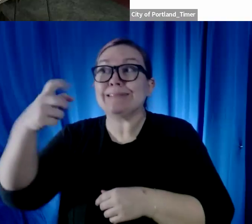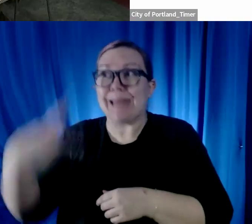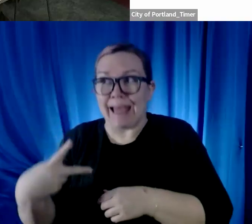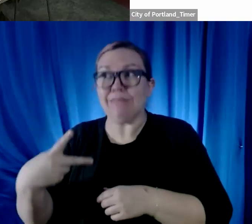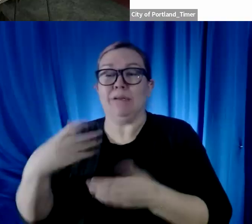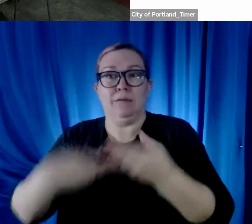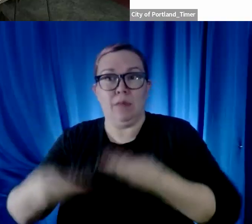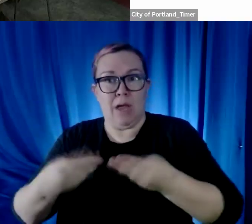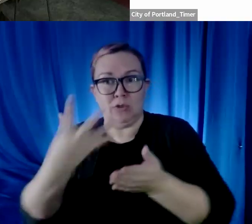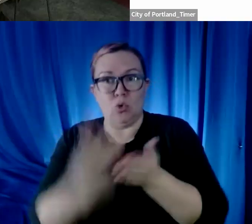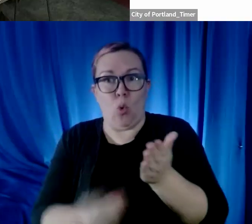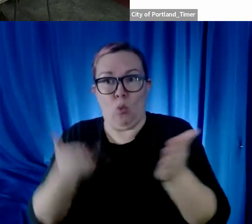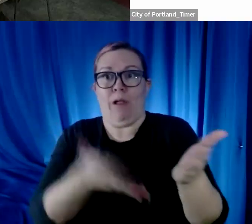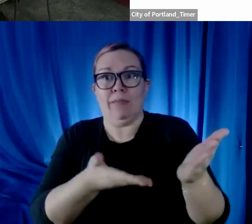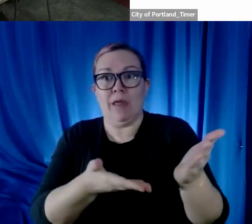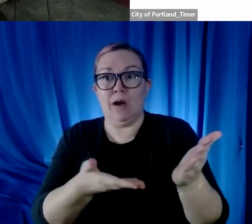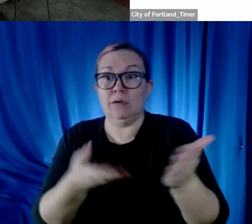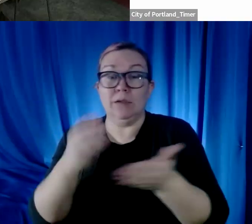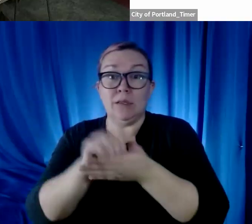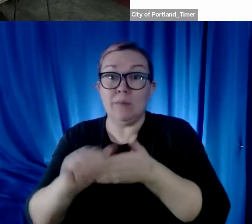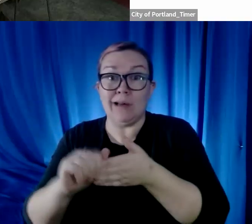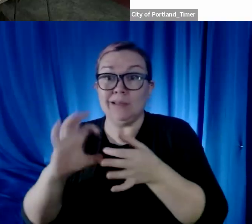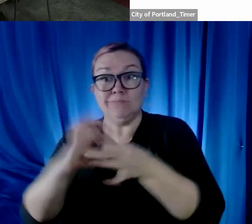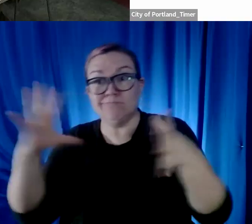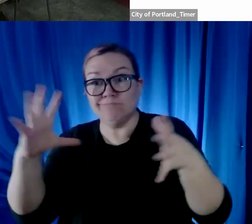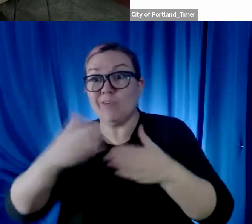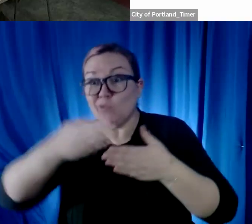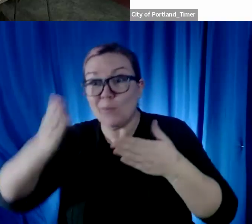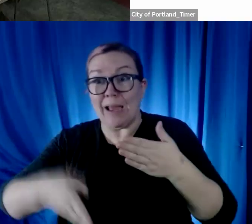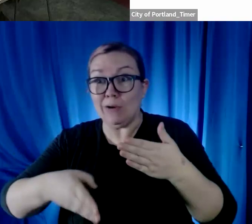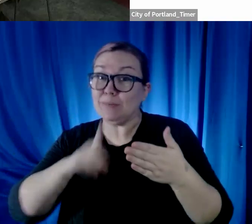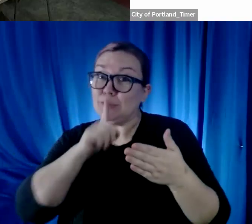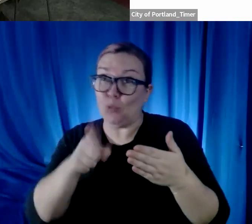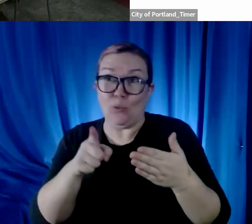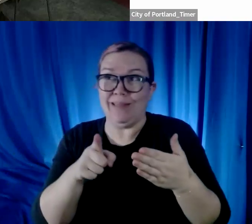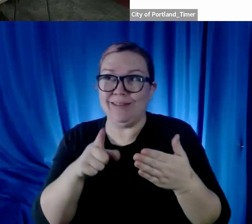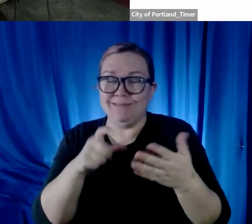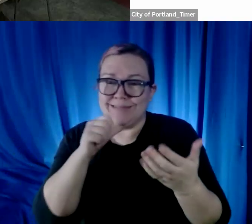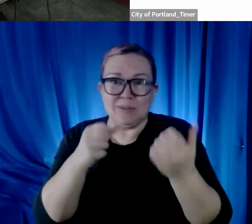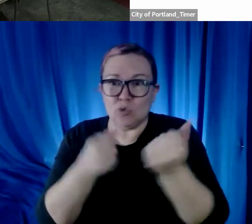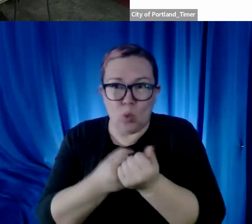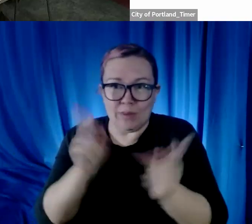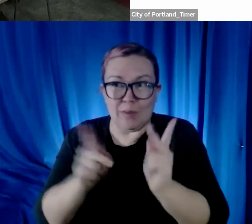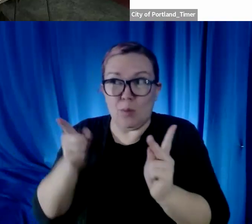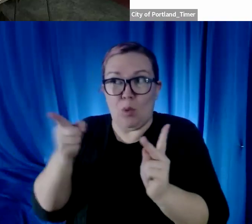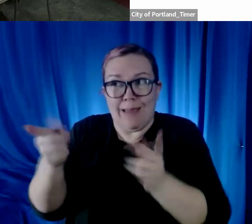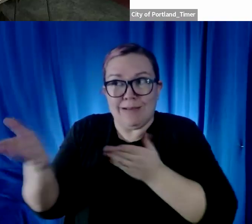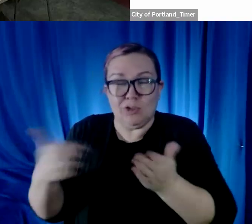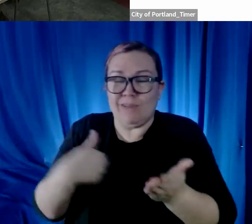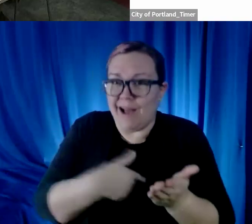These dollars are totally decoupled from outcomes. Frankly, it undermines the very premise these people serve us and not the other way around.